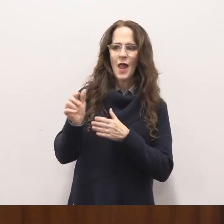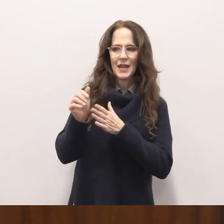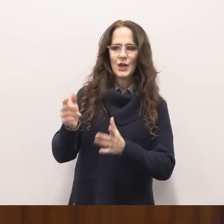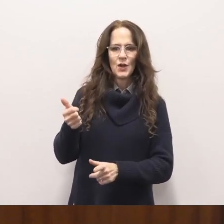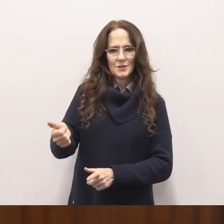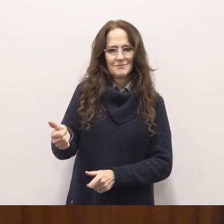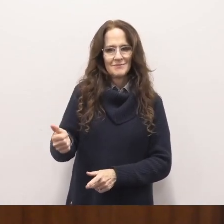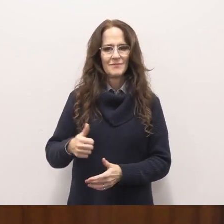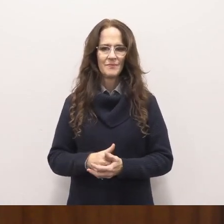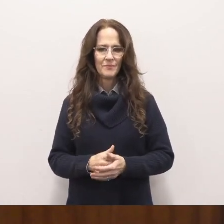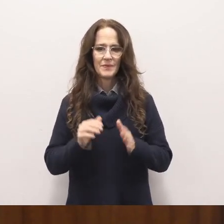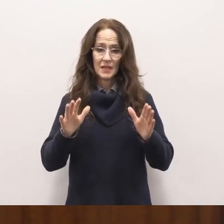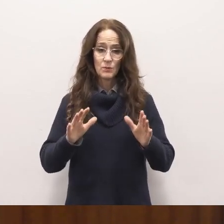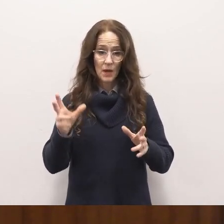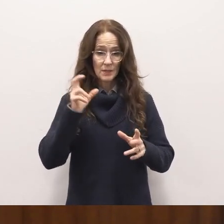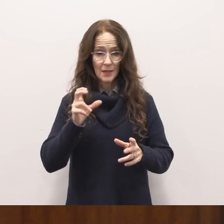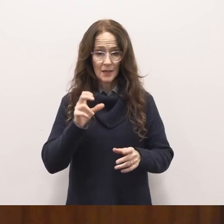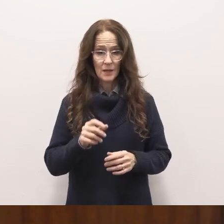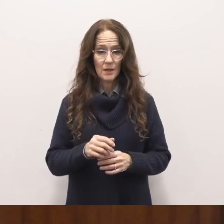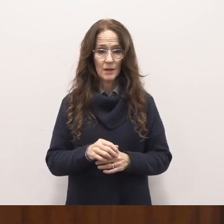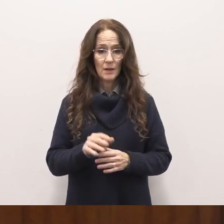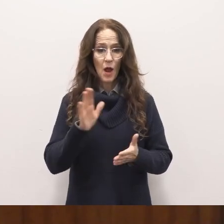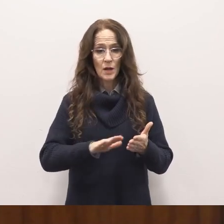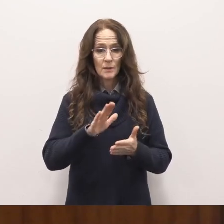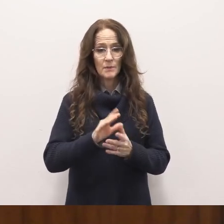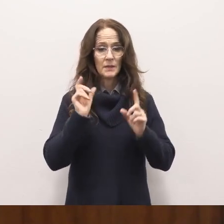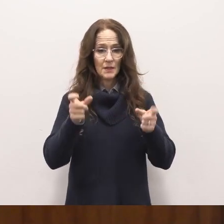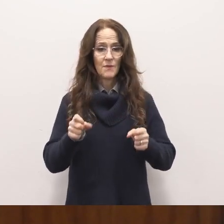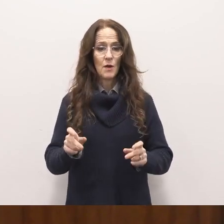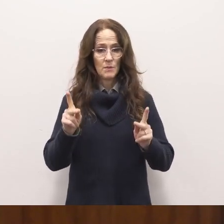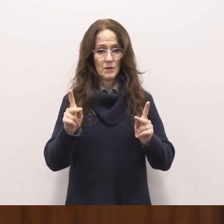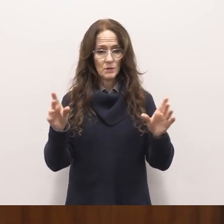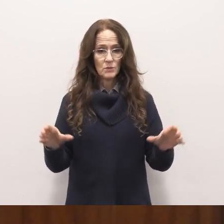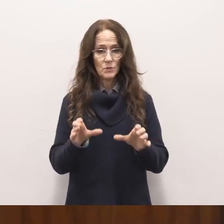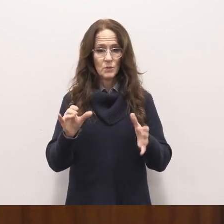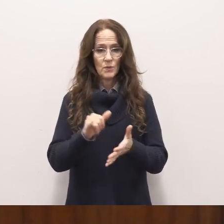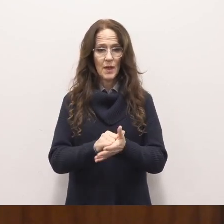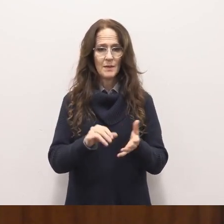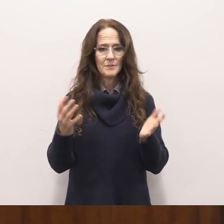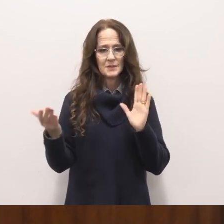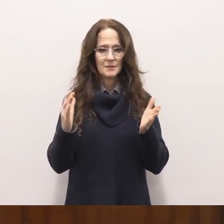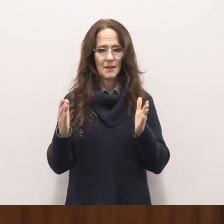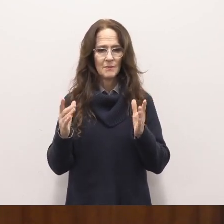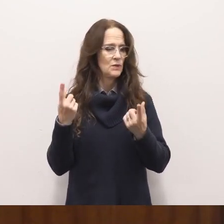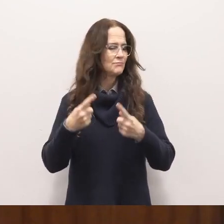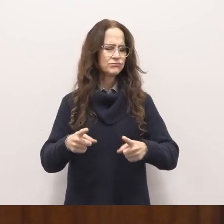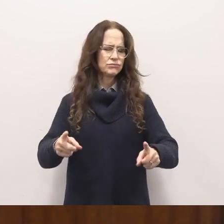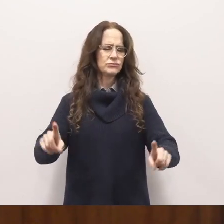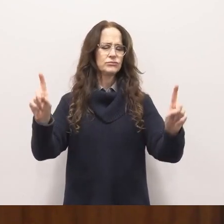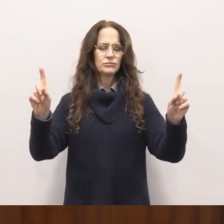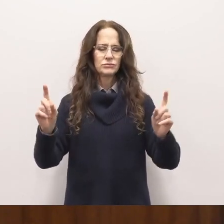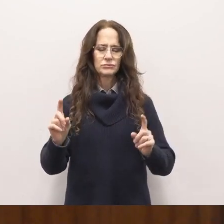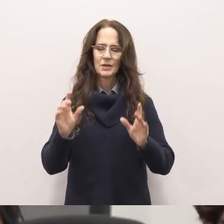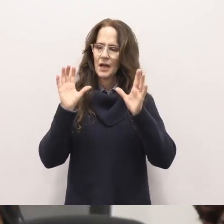to hear that not only our campus has given you many opportunities to do so, but it sounds like you're flourishing. So congratulations. - Thank you so much.